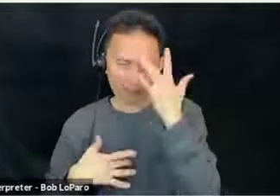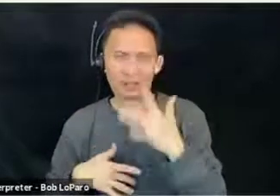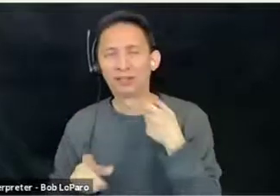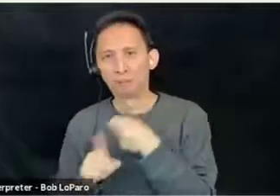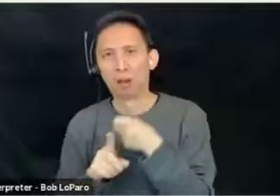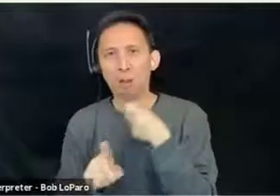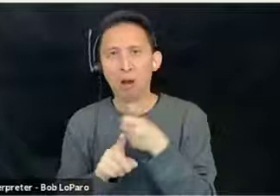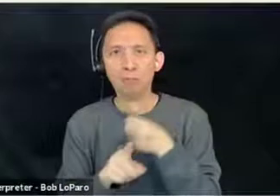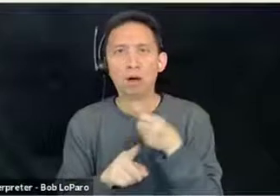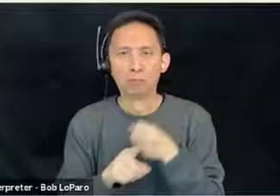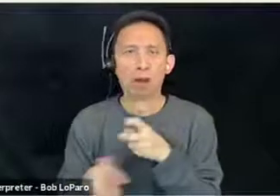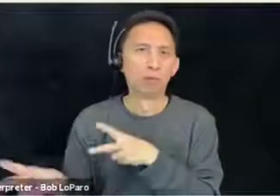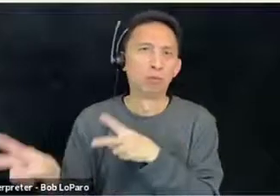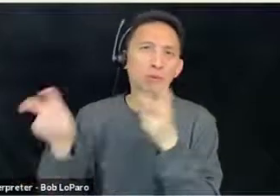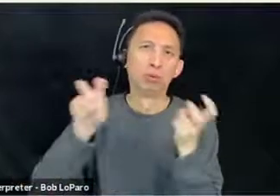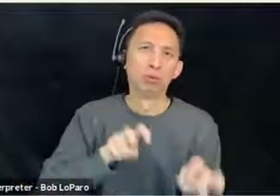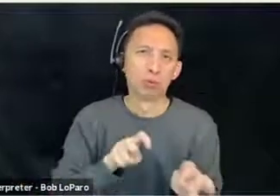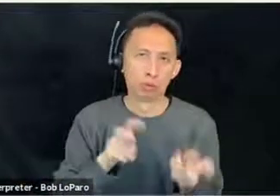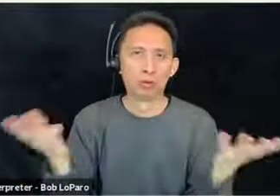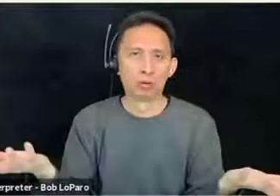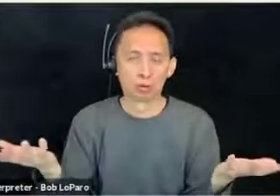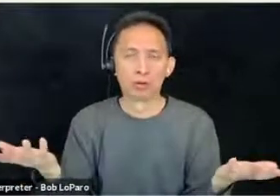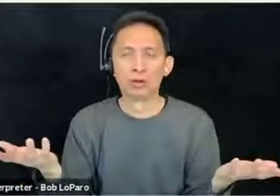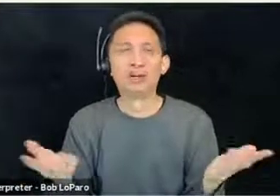that progressive nature of this disease